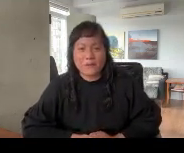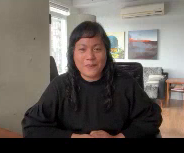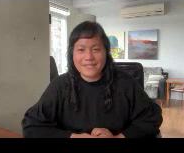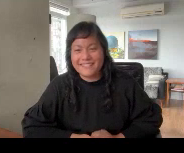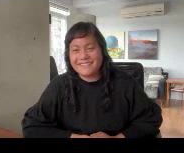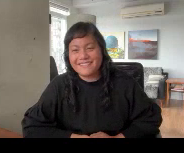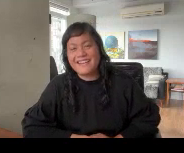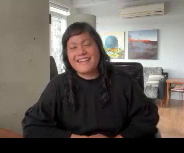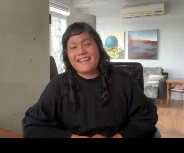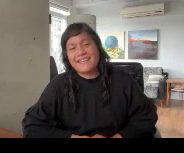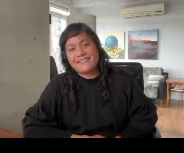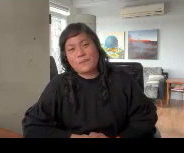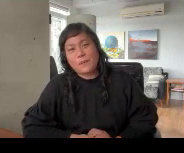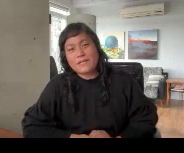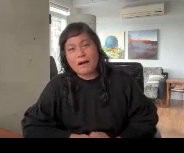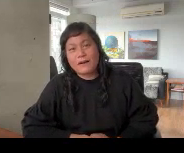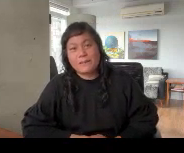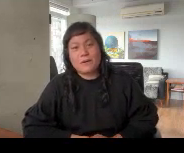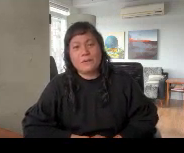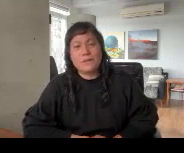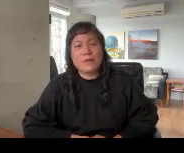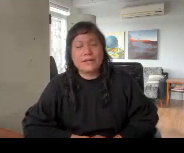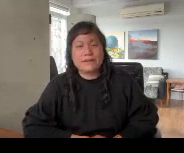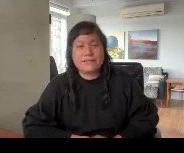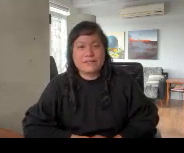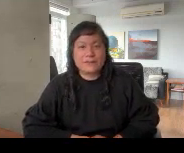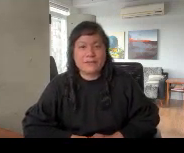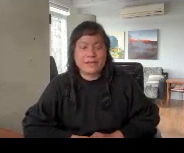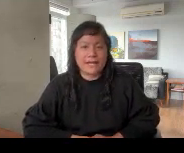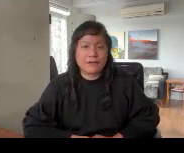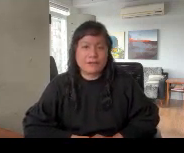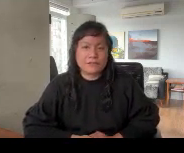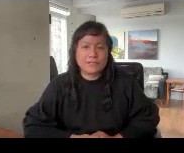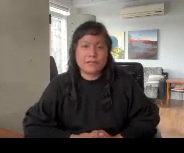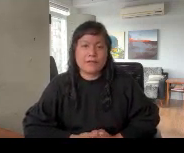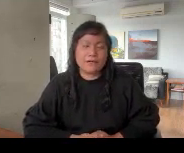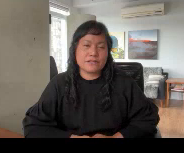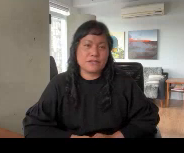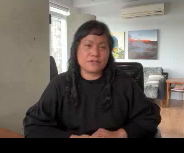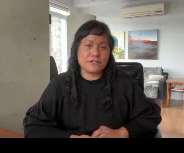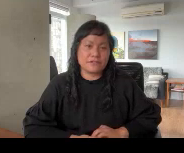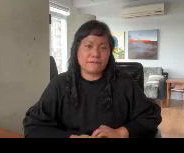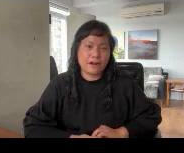for websites." And when we talk about promoting accessibility and inclusion in our institutional